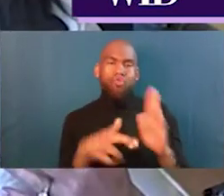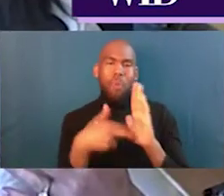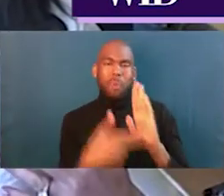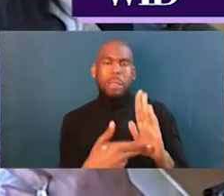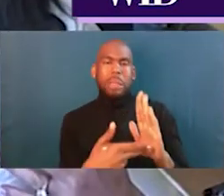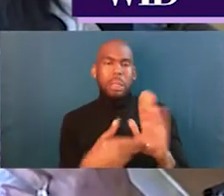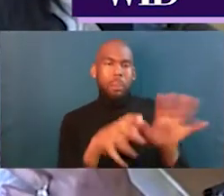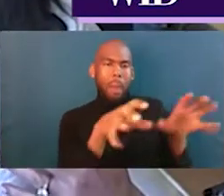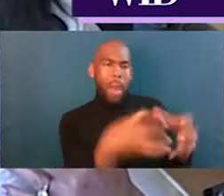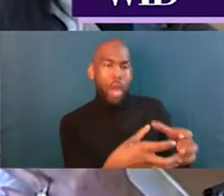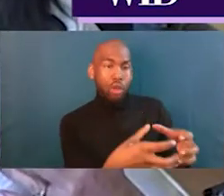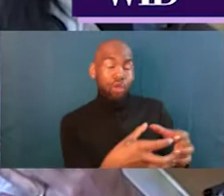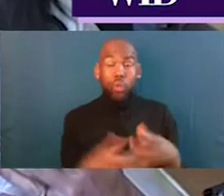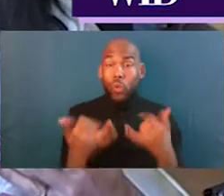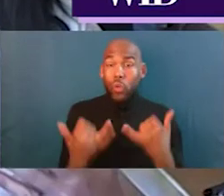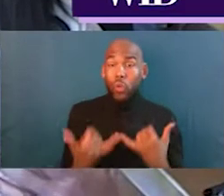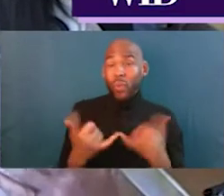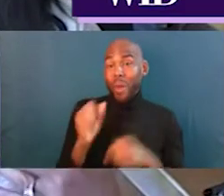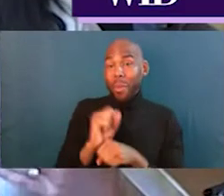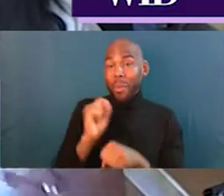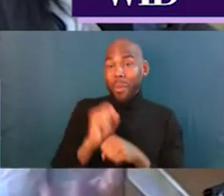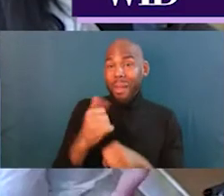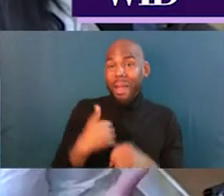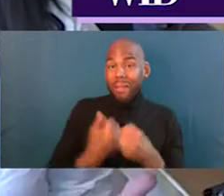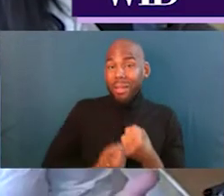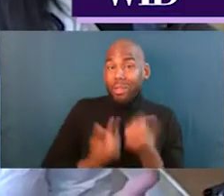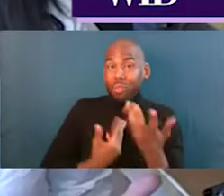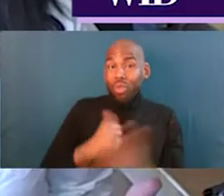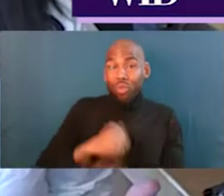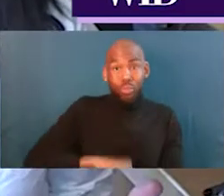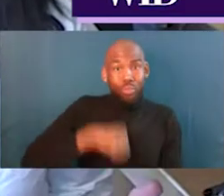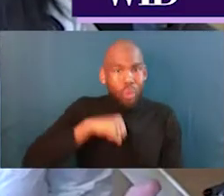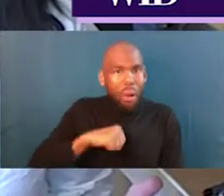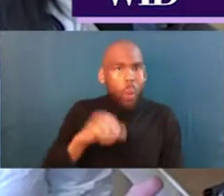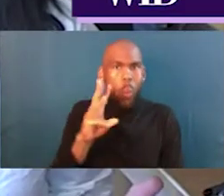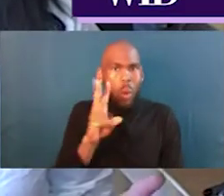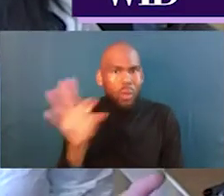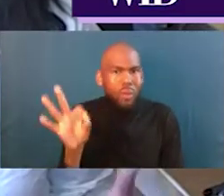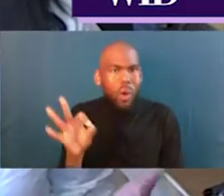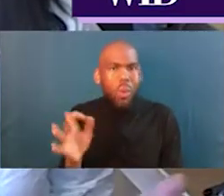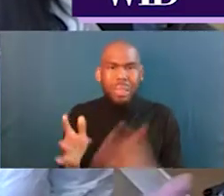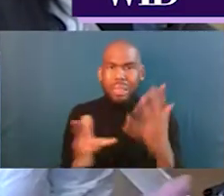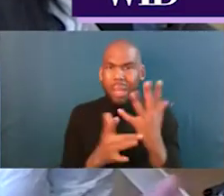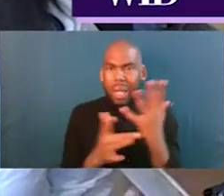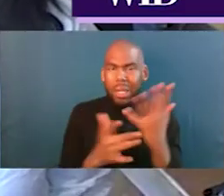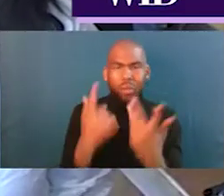Our current employees have expressed incredible pride in Wells Fargo and technology for committing